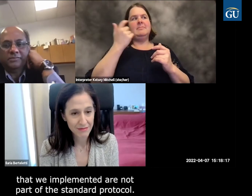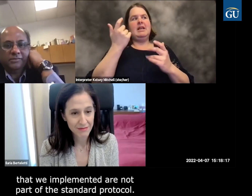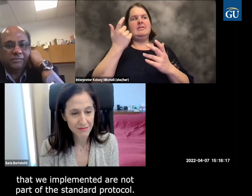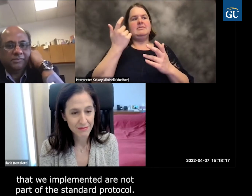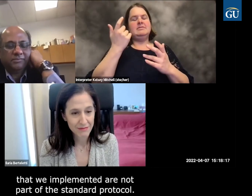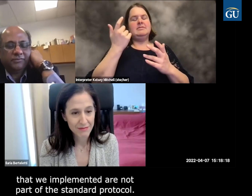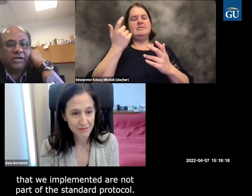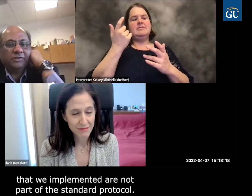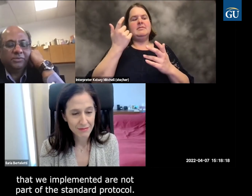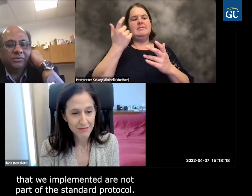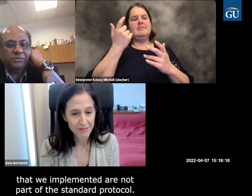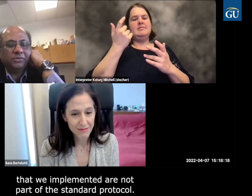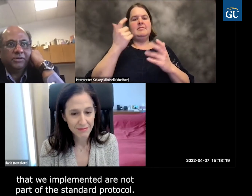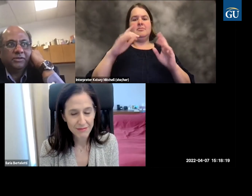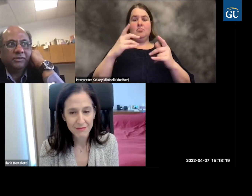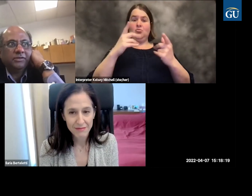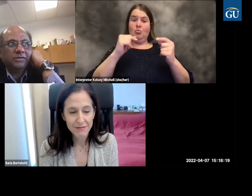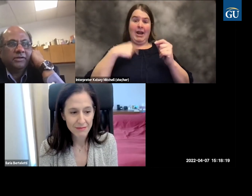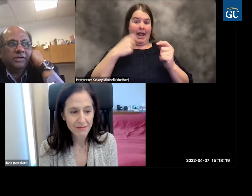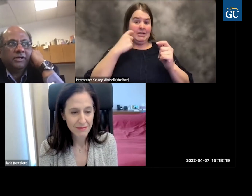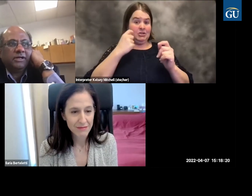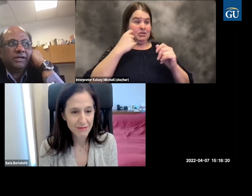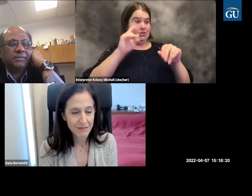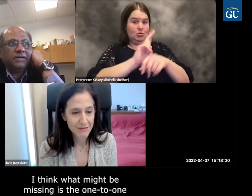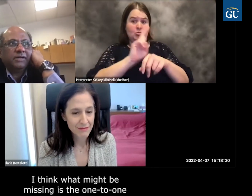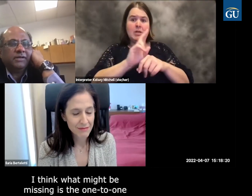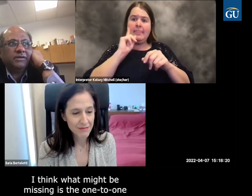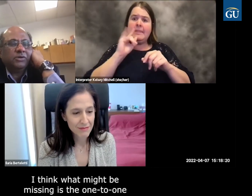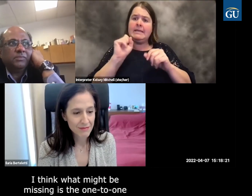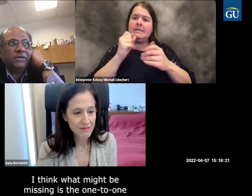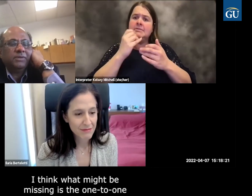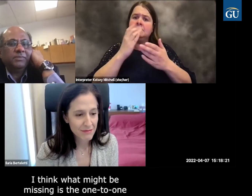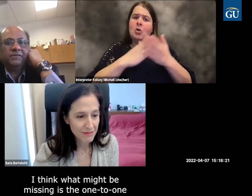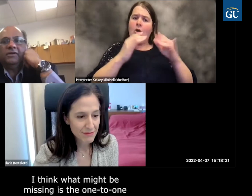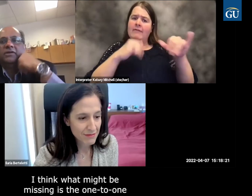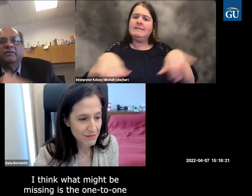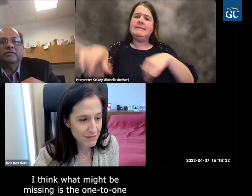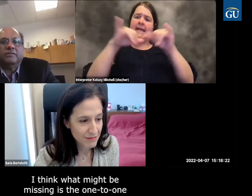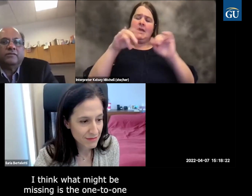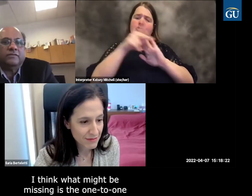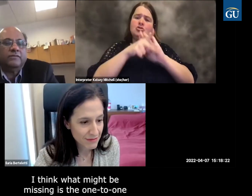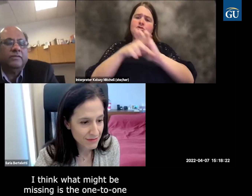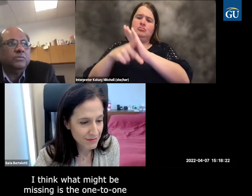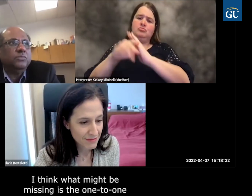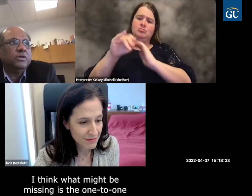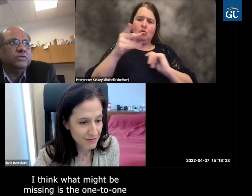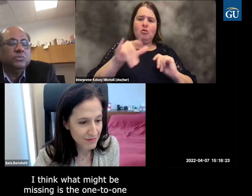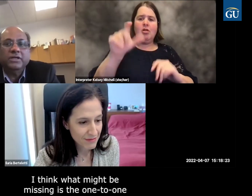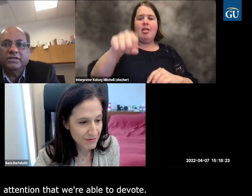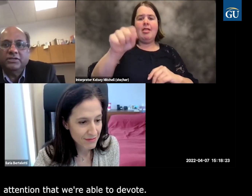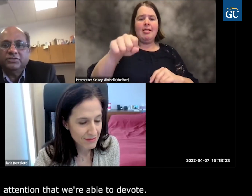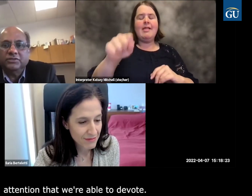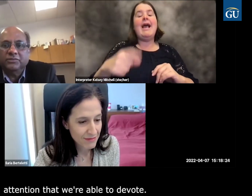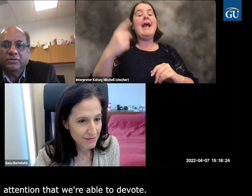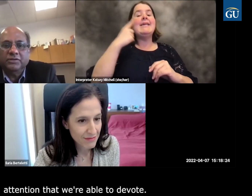the standard protocol um i think what might be missing is